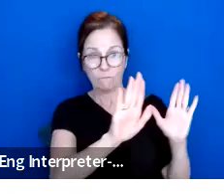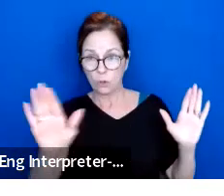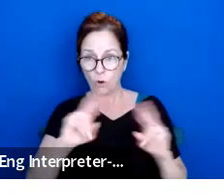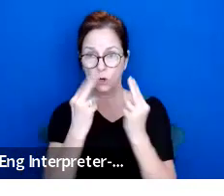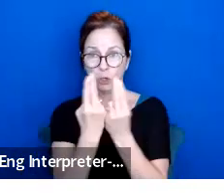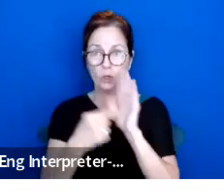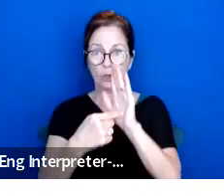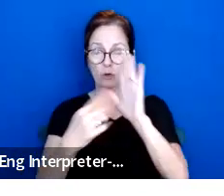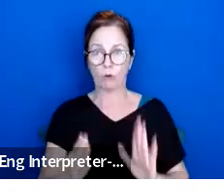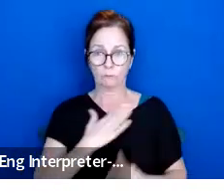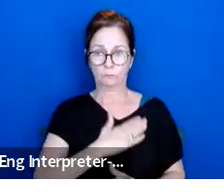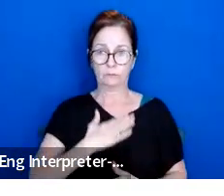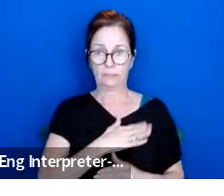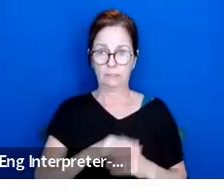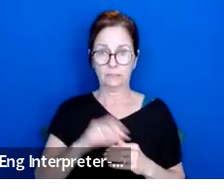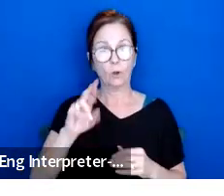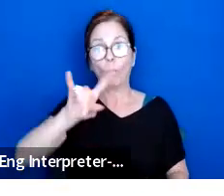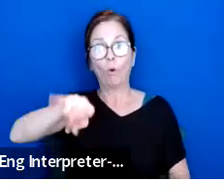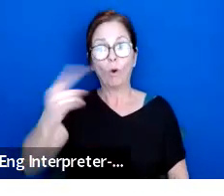Or vice versa, please don't write it as a reviewers.